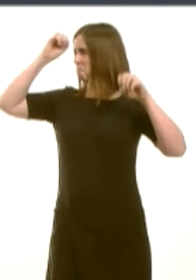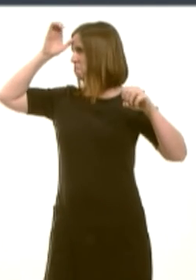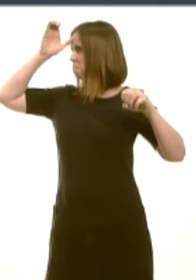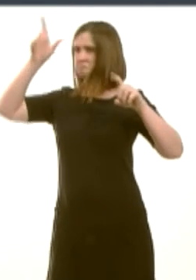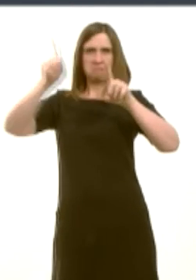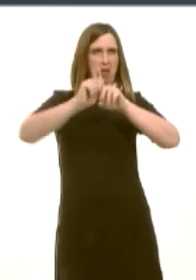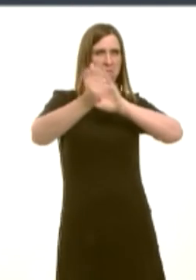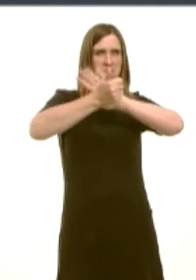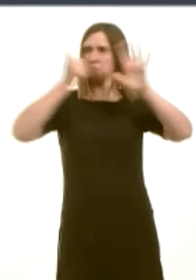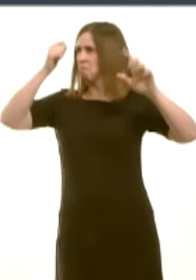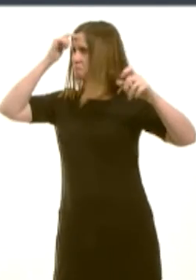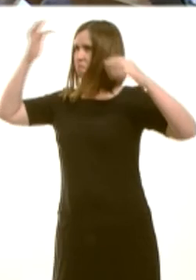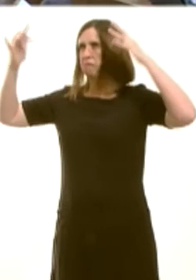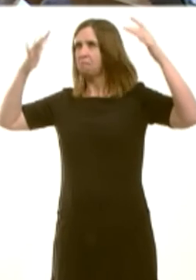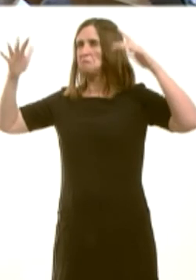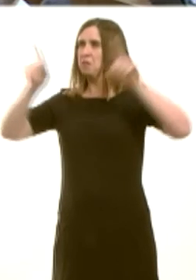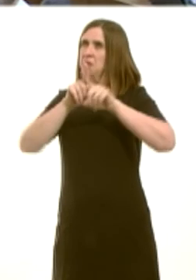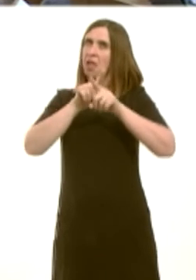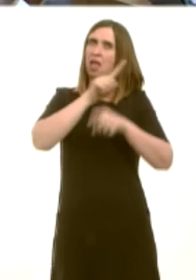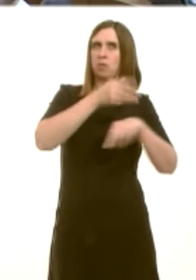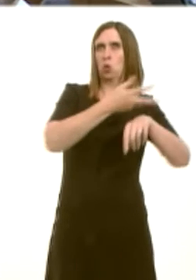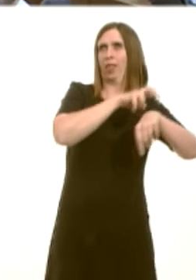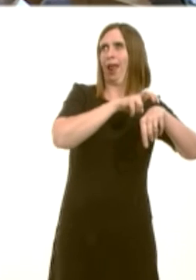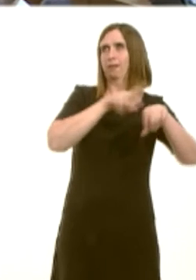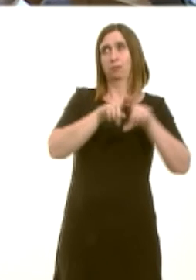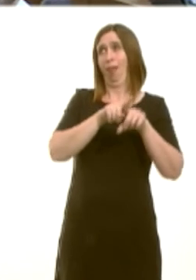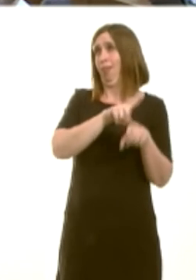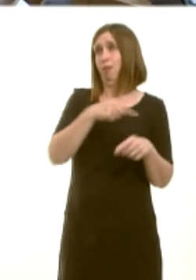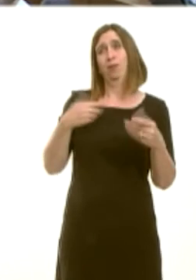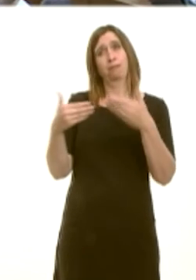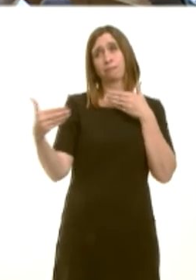North America. We shouldnít be looking at the United Kingdom; we shoud look at the best